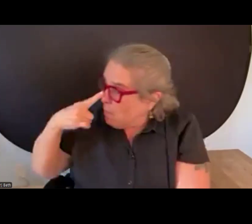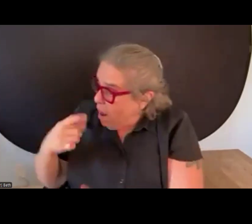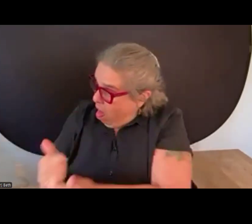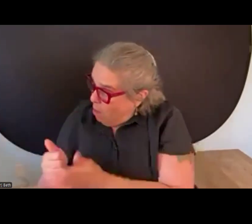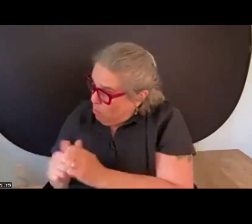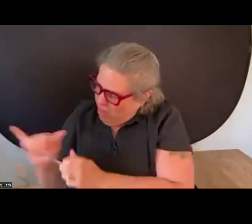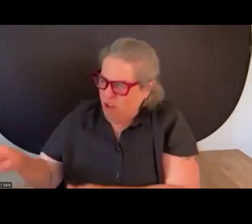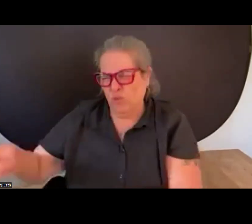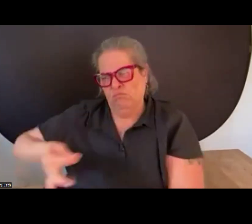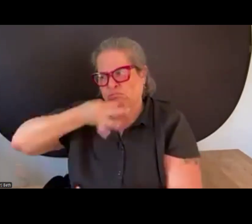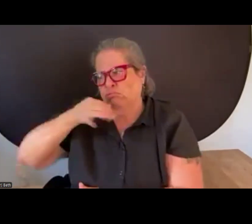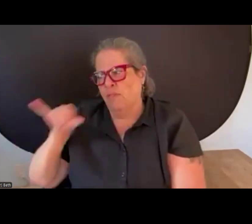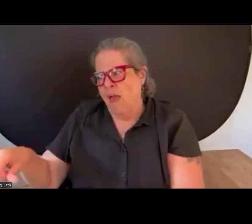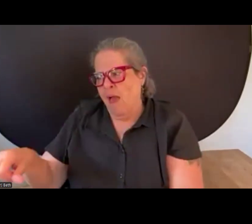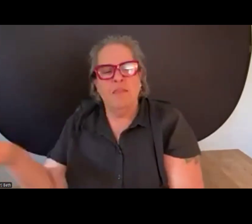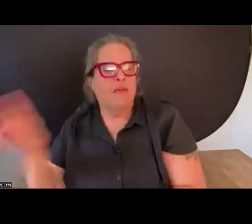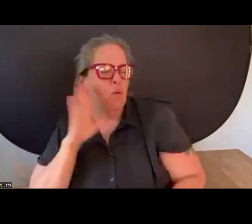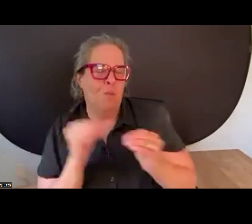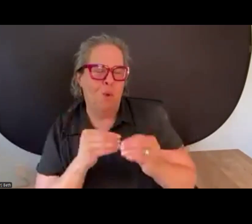That's great. Thank you so much.